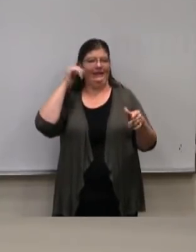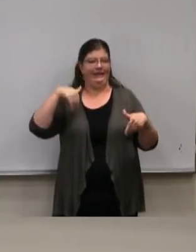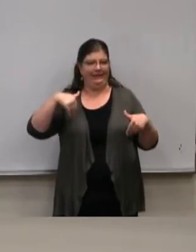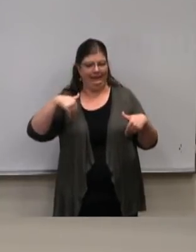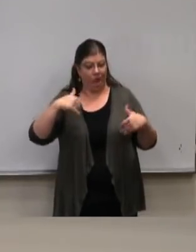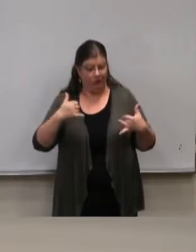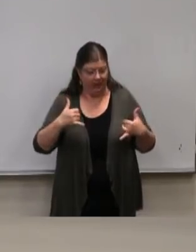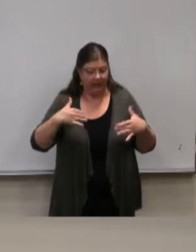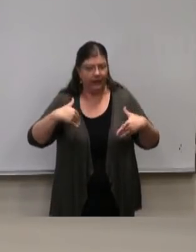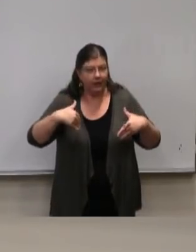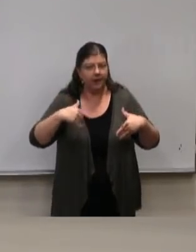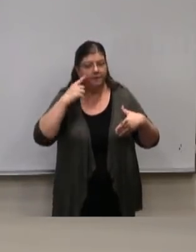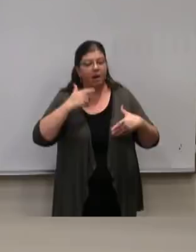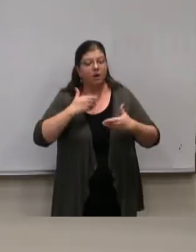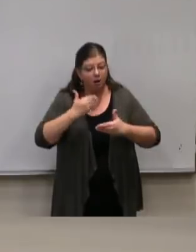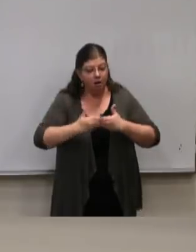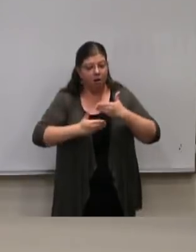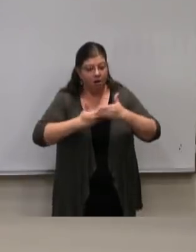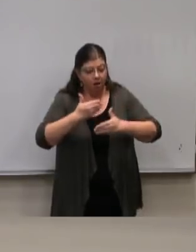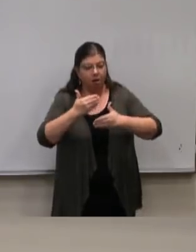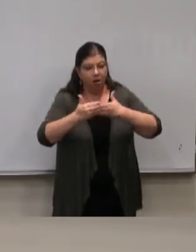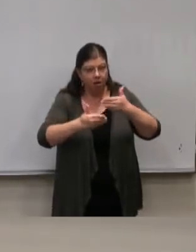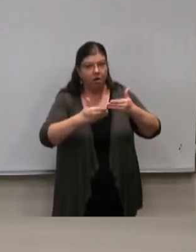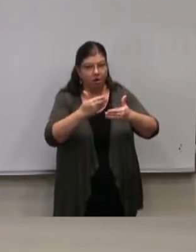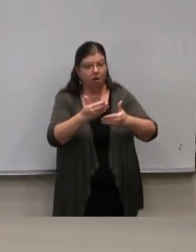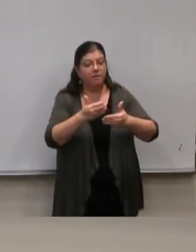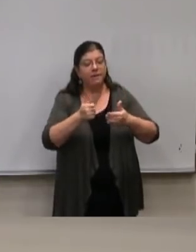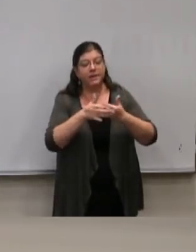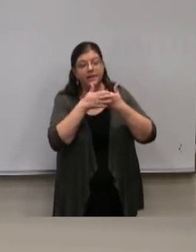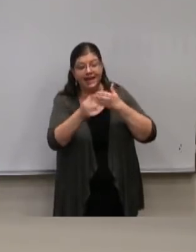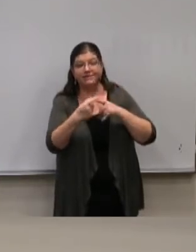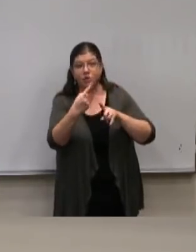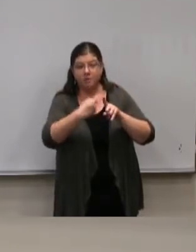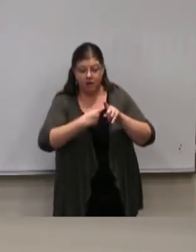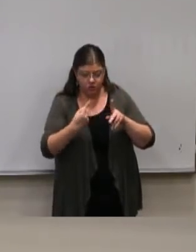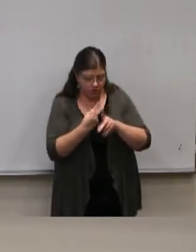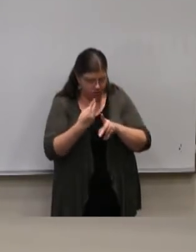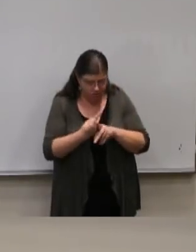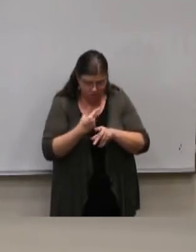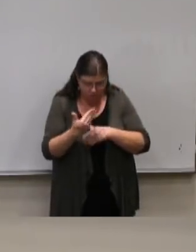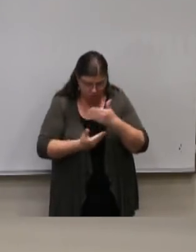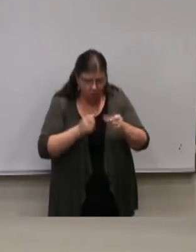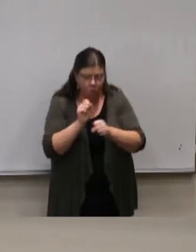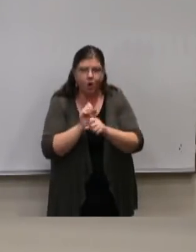but by building this framework is something that over the next couple of months, we can start working towards and it's going to be different